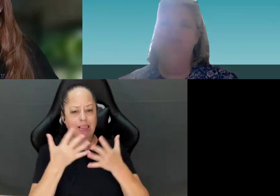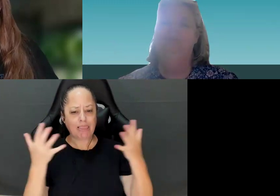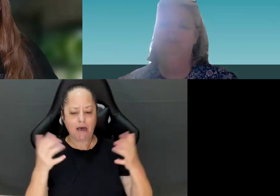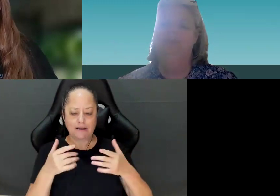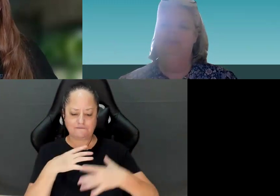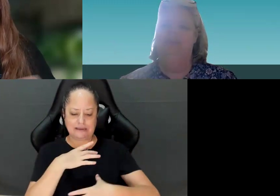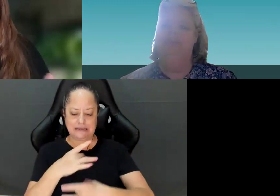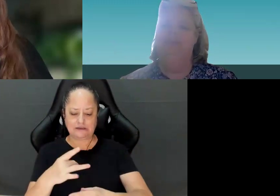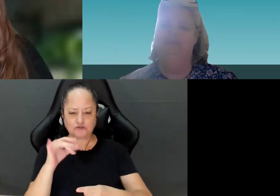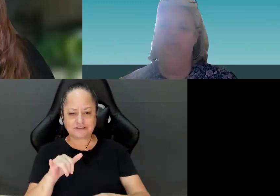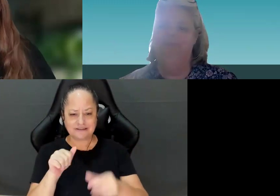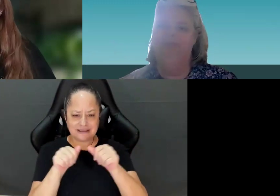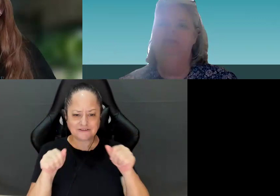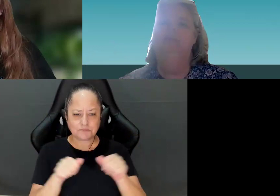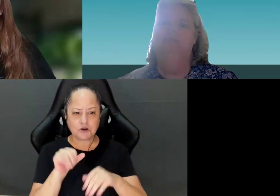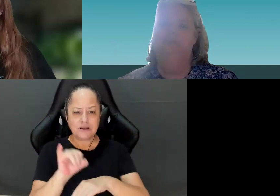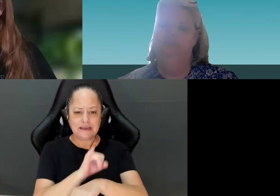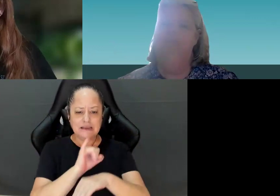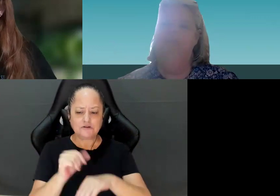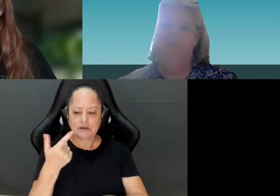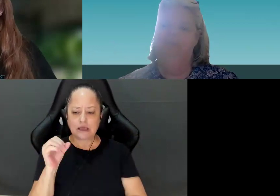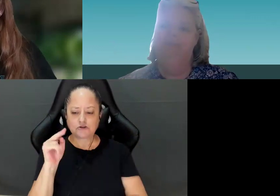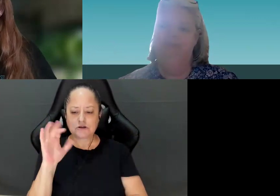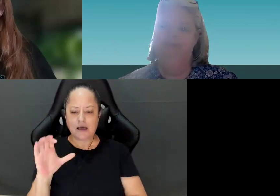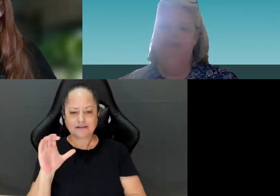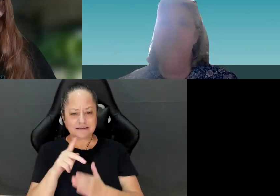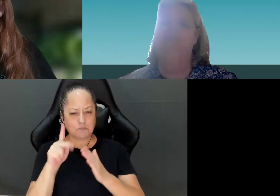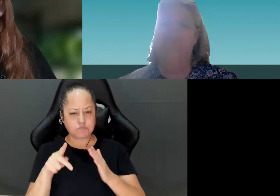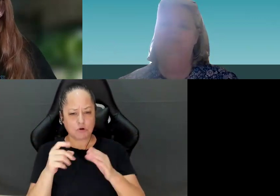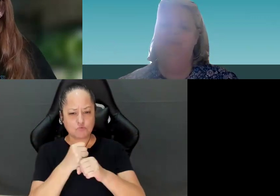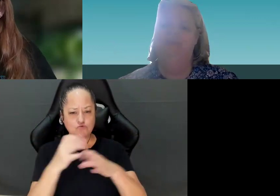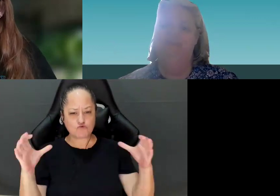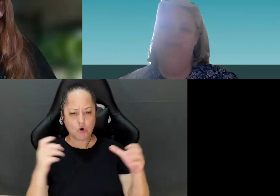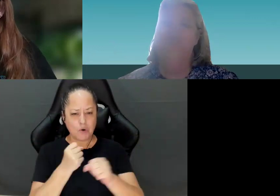And our industry agnostic program is growing every year.